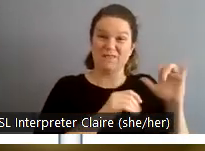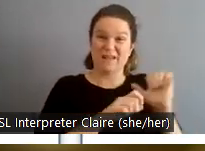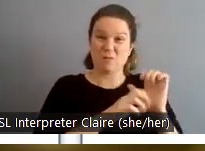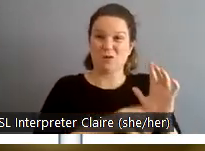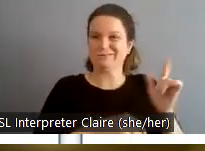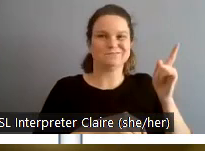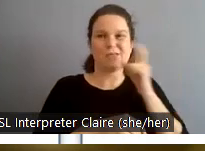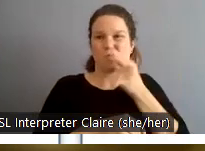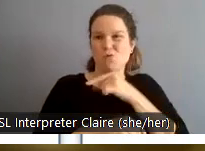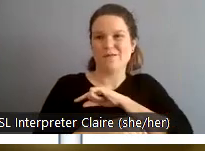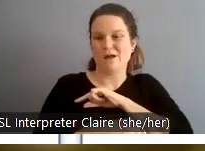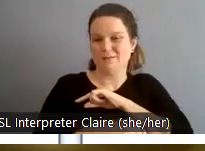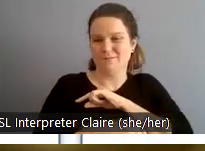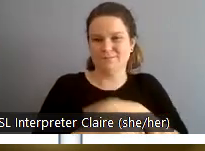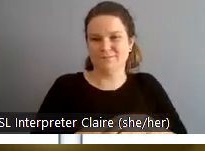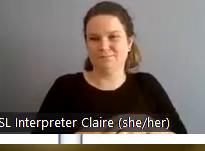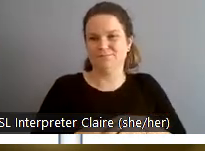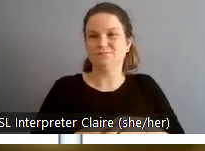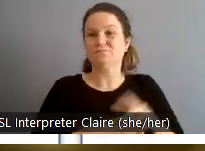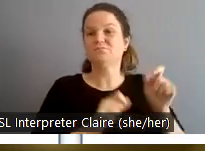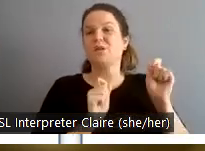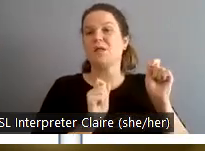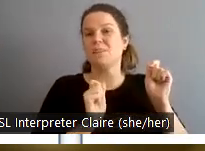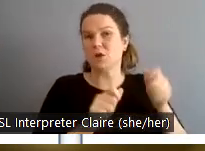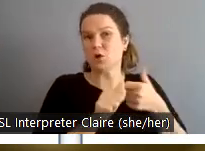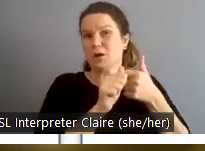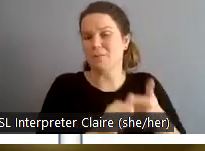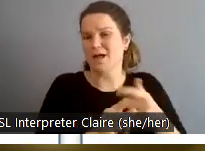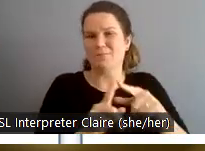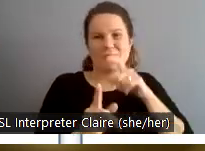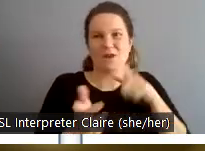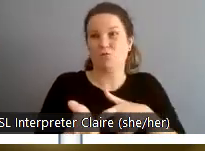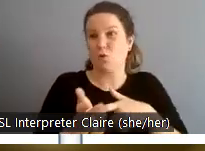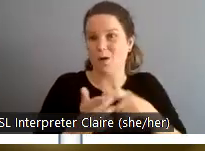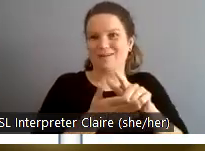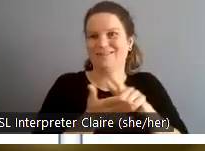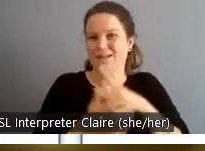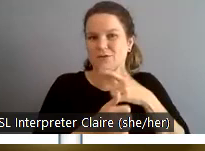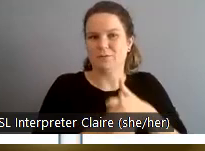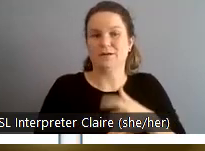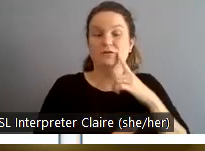covered by the law. They certainly can comply with the spirit of it, but they're not obligated. And in order to be